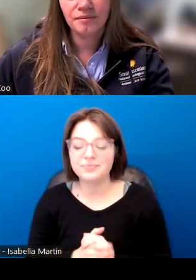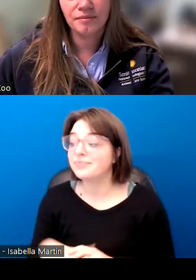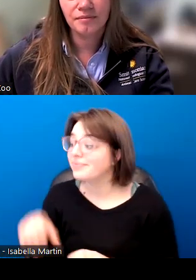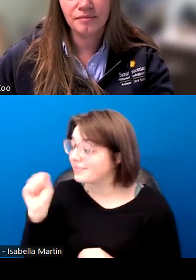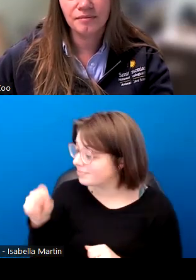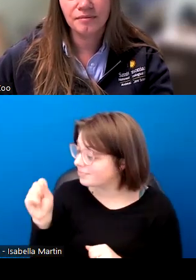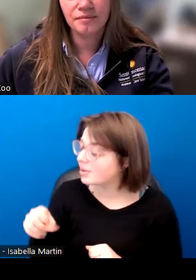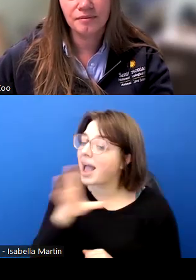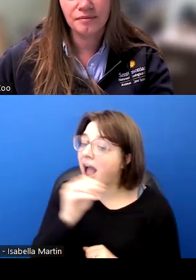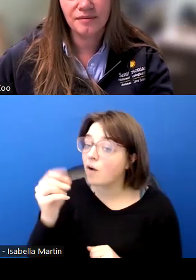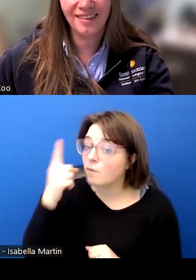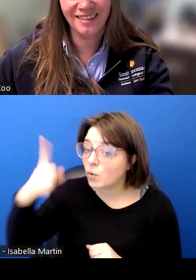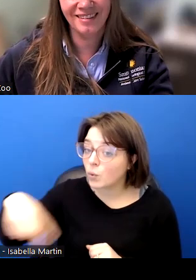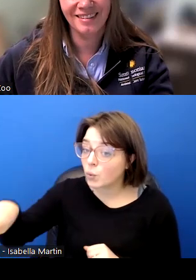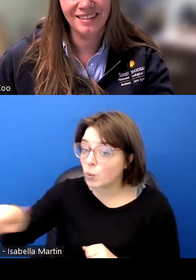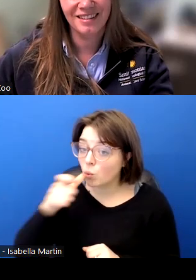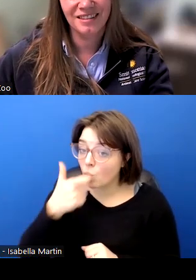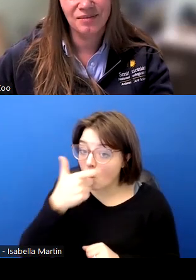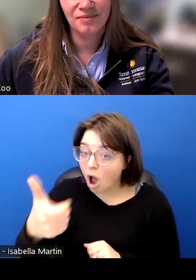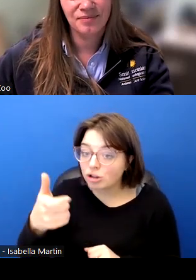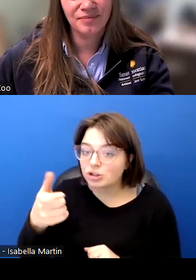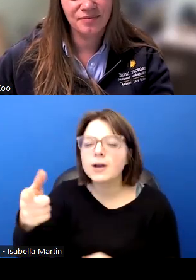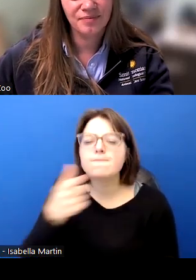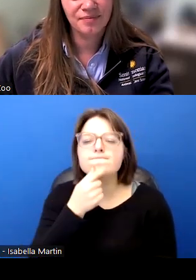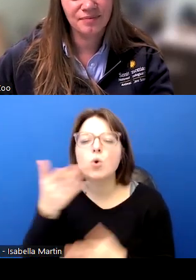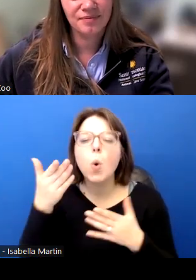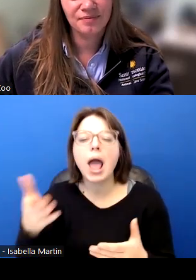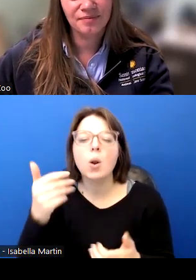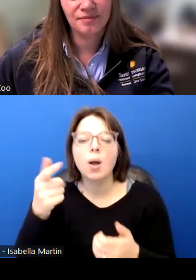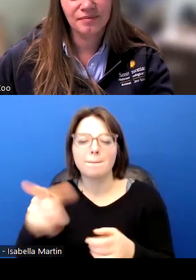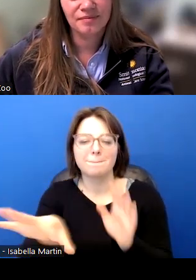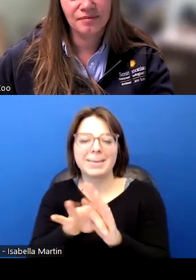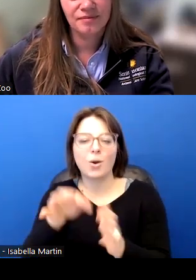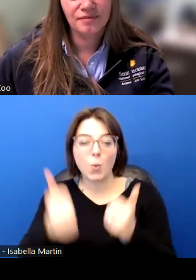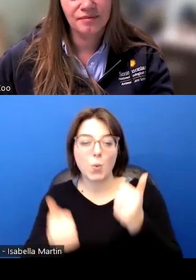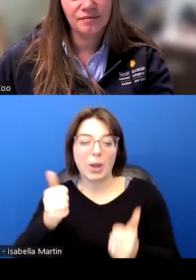you would be most interested in eating if you were an animal? So next up we have our Gorilla,